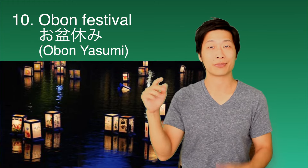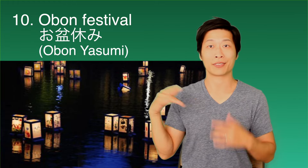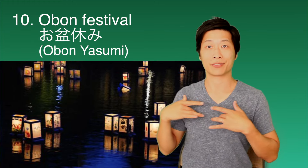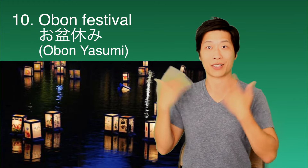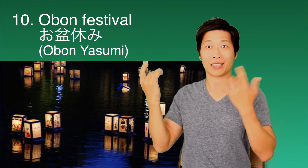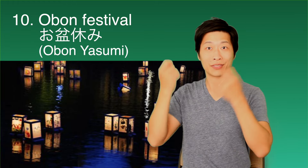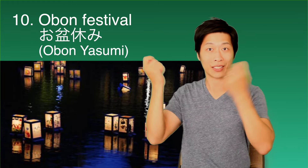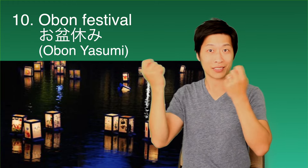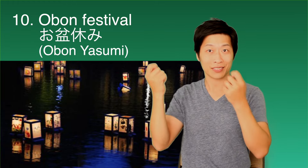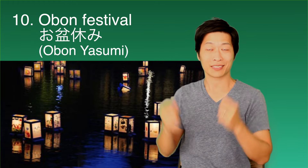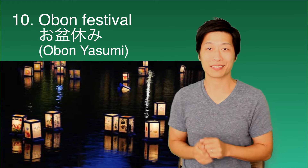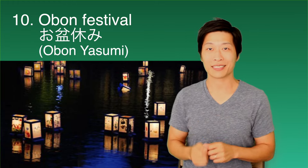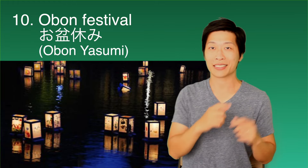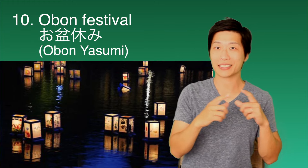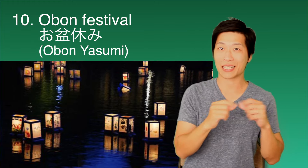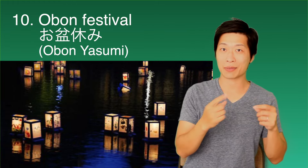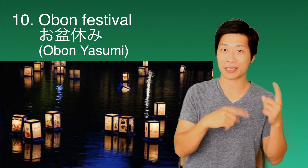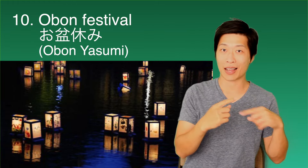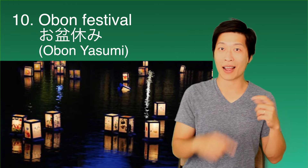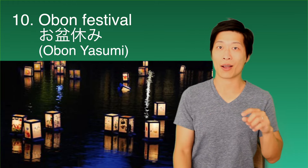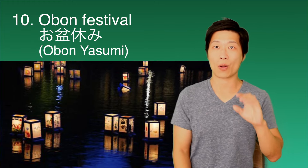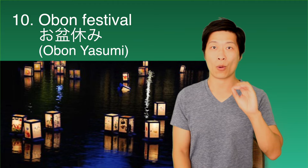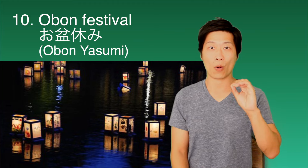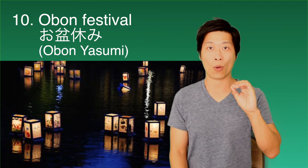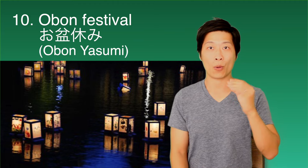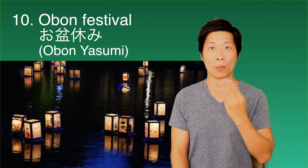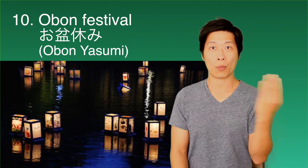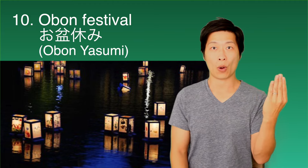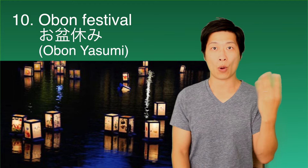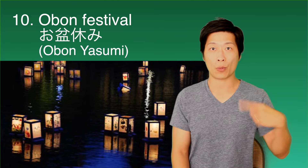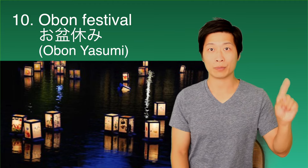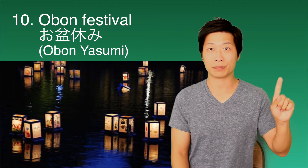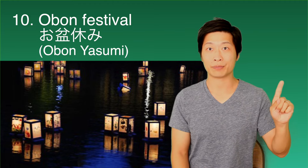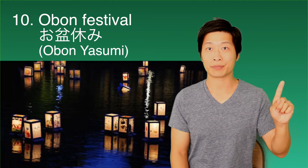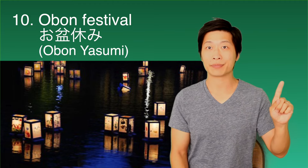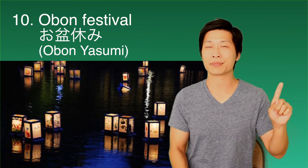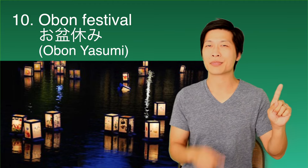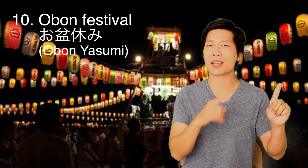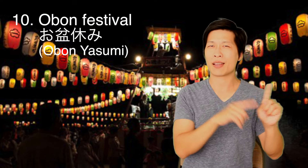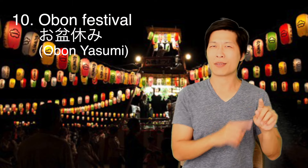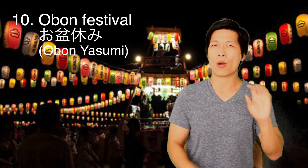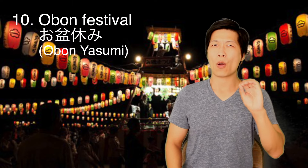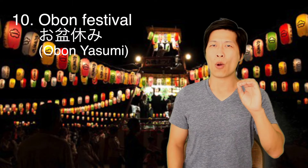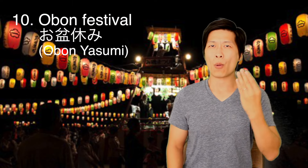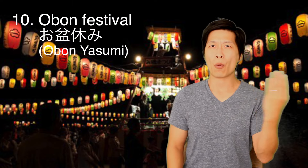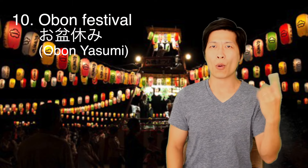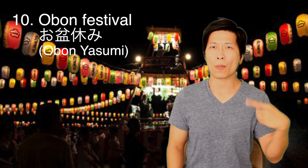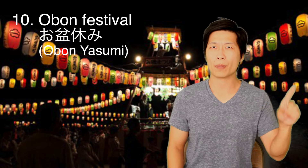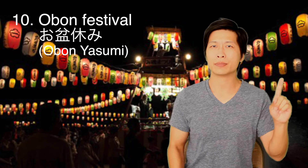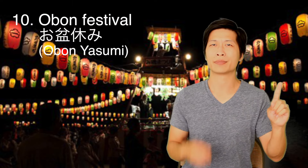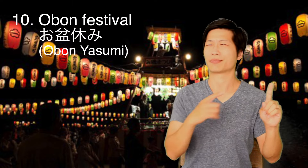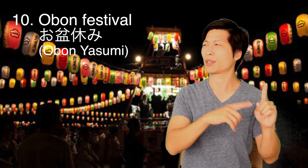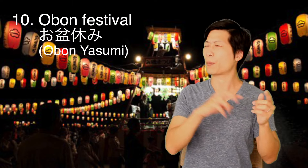"Obon Yasumi" Obon festival and Obon is similar to